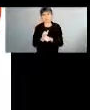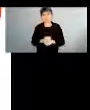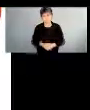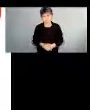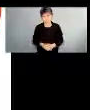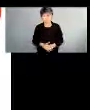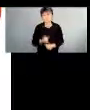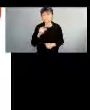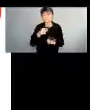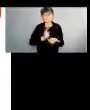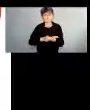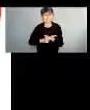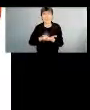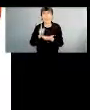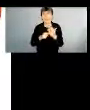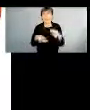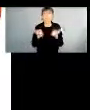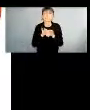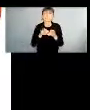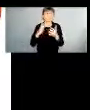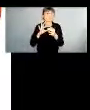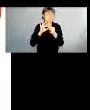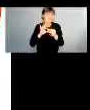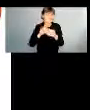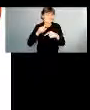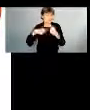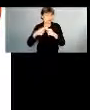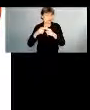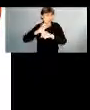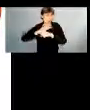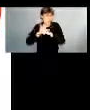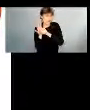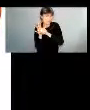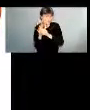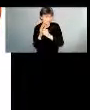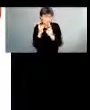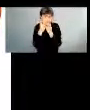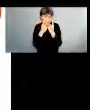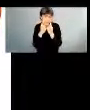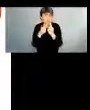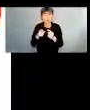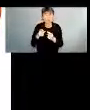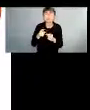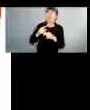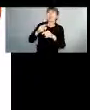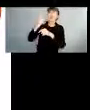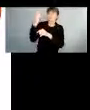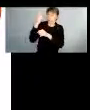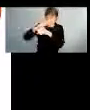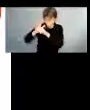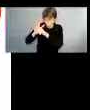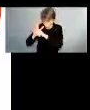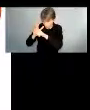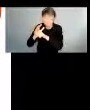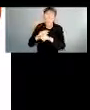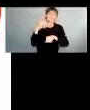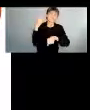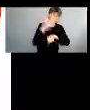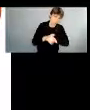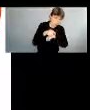to any necessary COVID related considerations, contingencies, or safety measures.